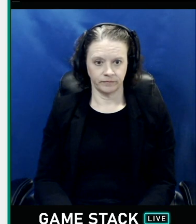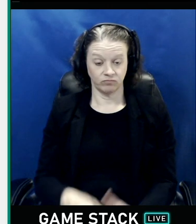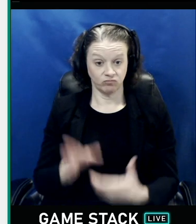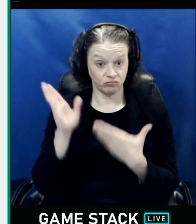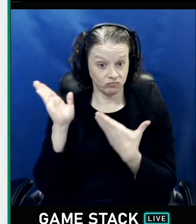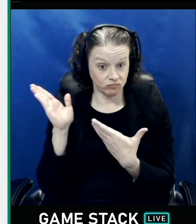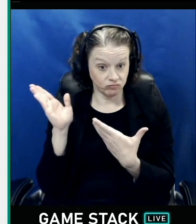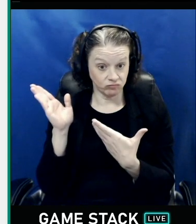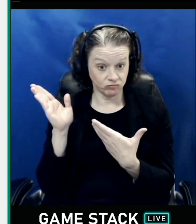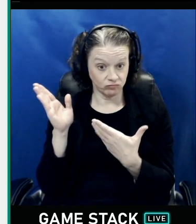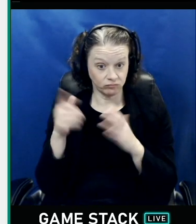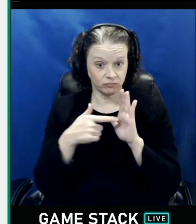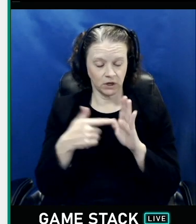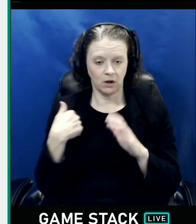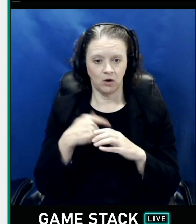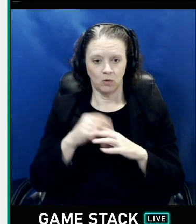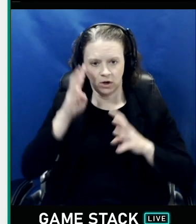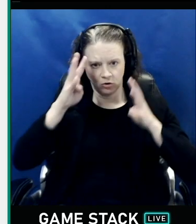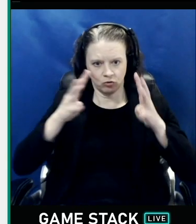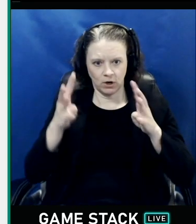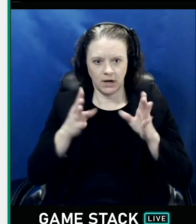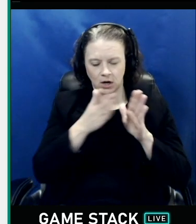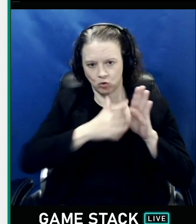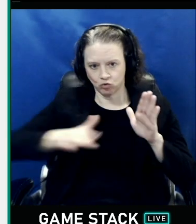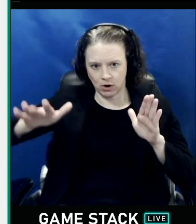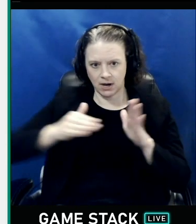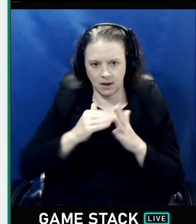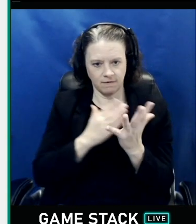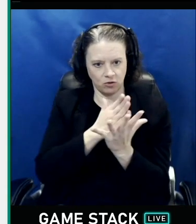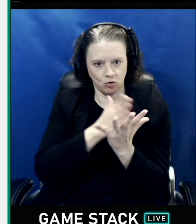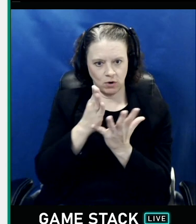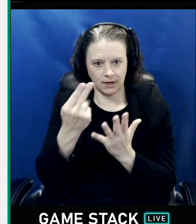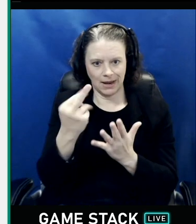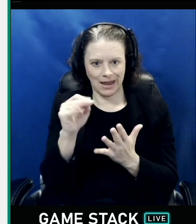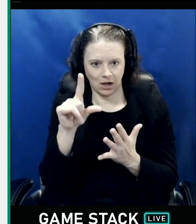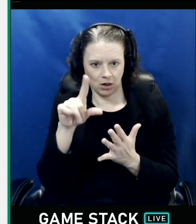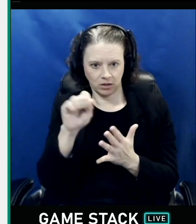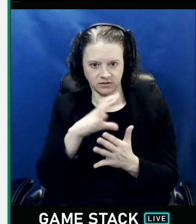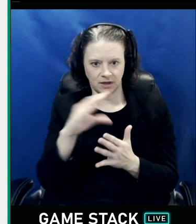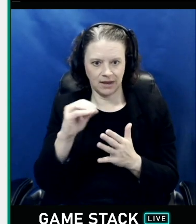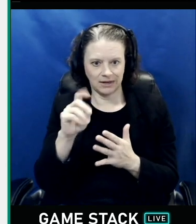For this example, we create an array of thread handles as well as an array of thread data of the same length.